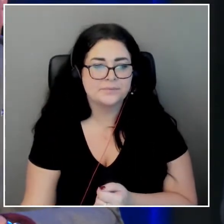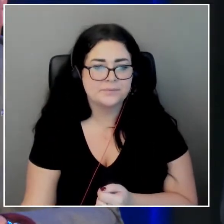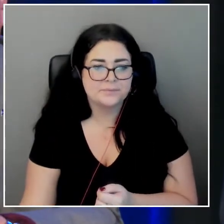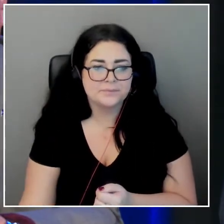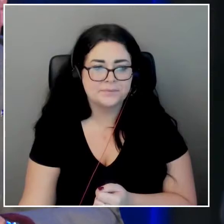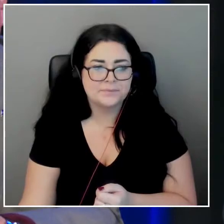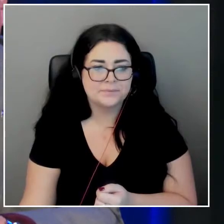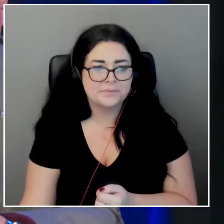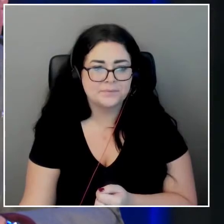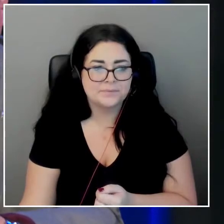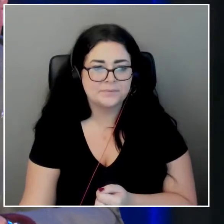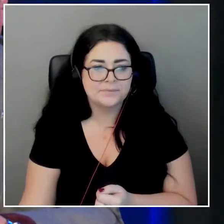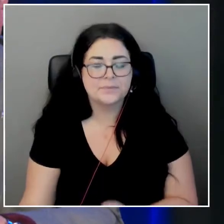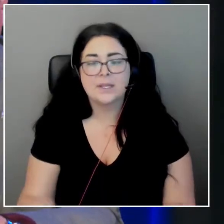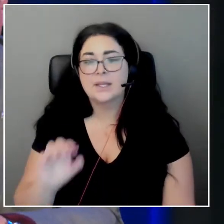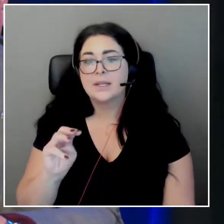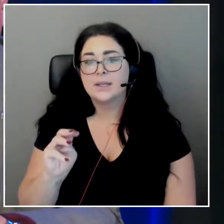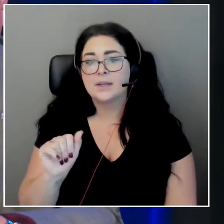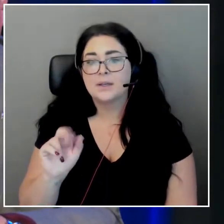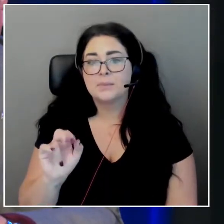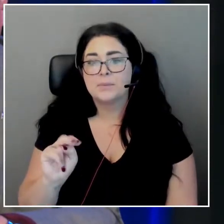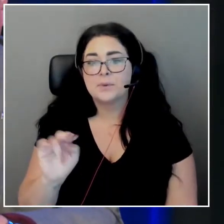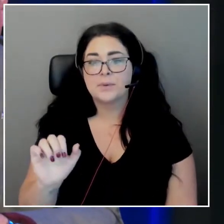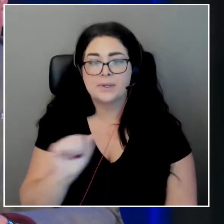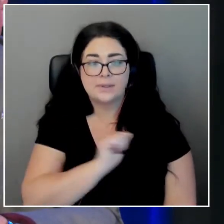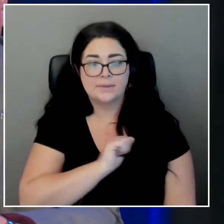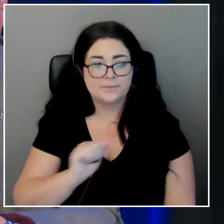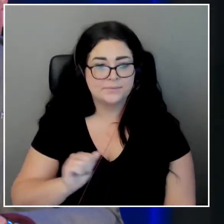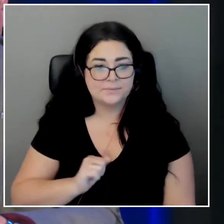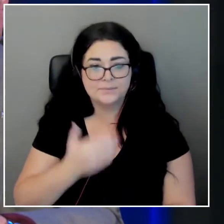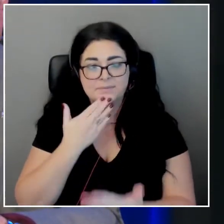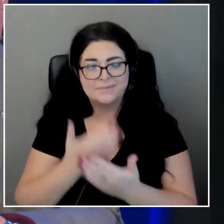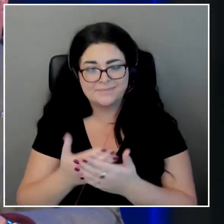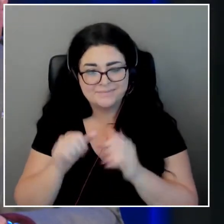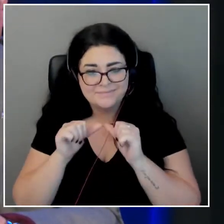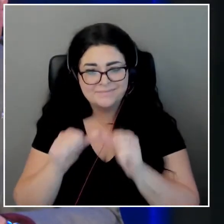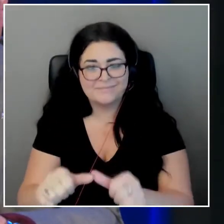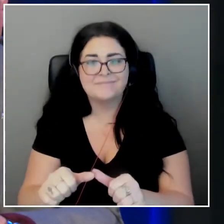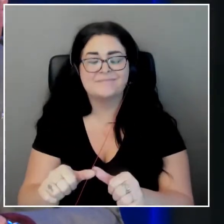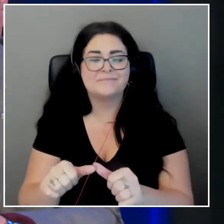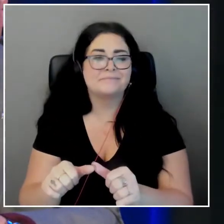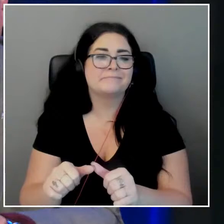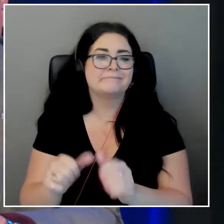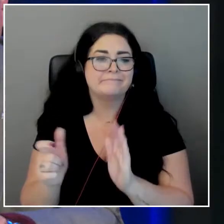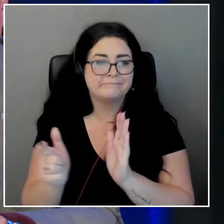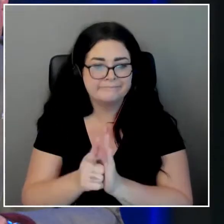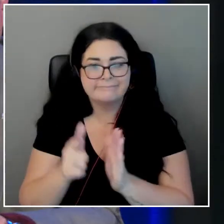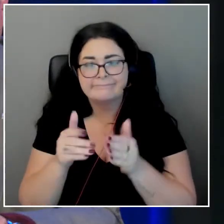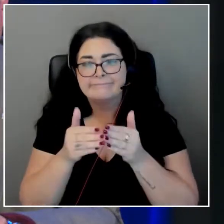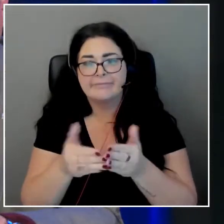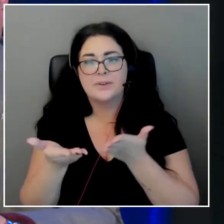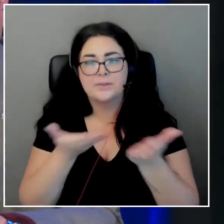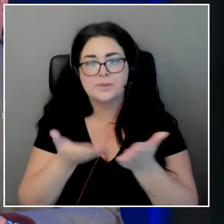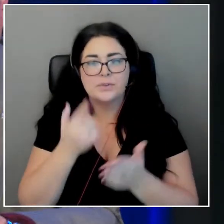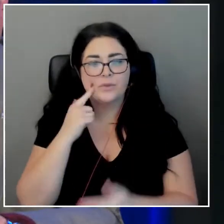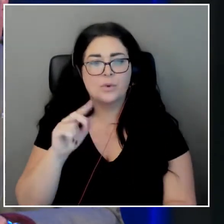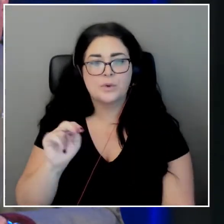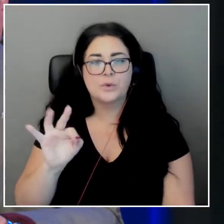Marine Atlantic provides an essential, constitutionally mandated ferry transportation service between Newfoundland & Labrador and Nova Scotia.